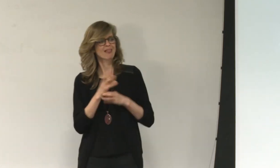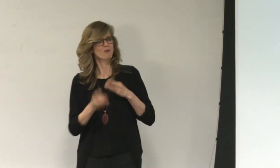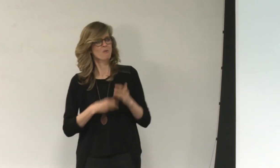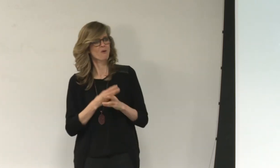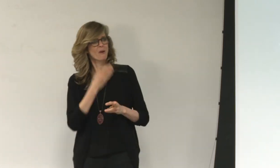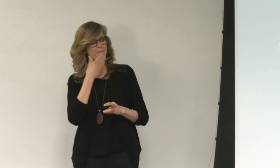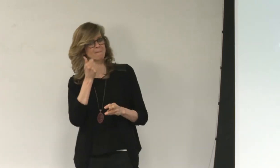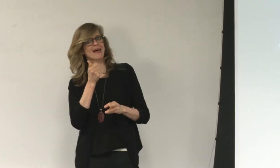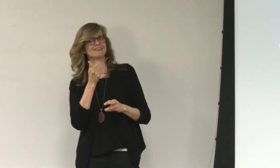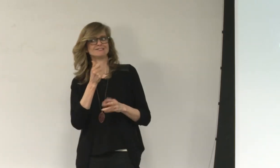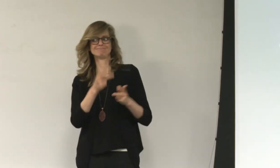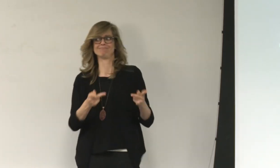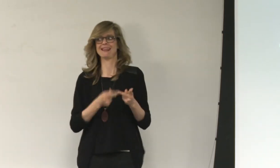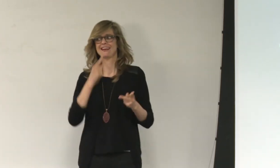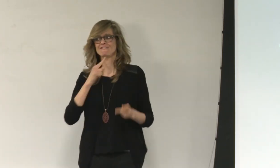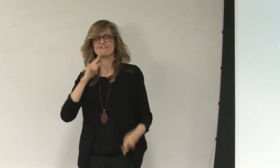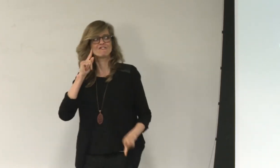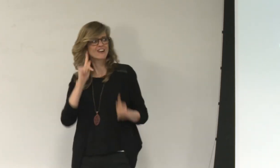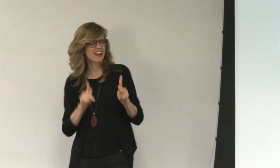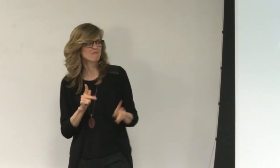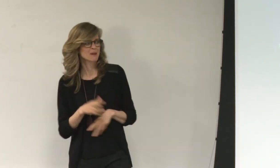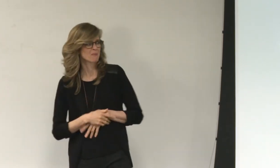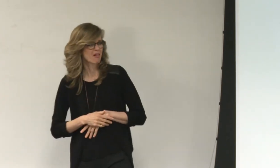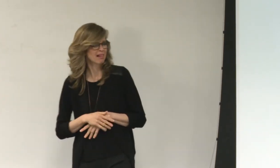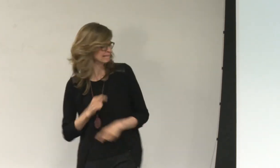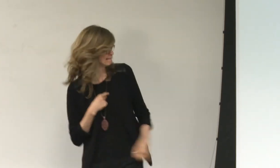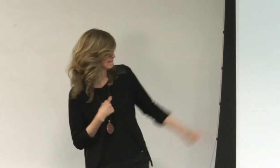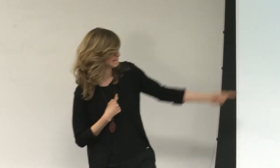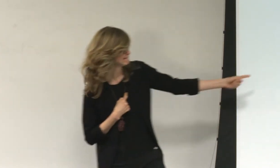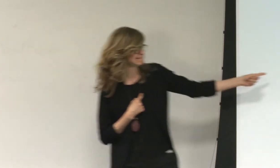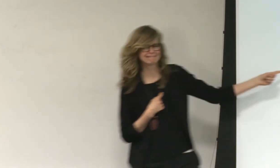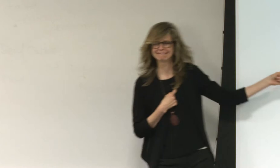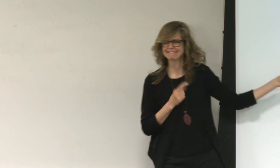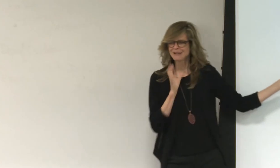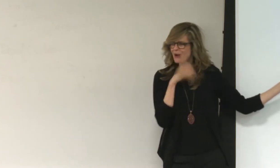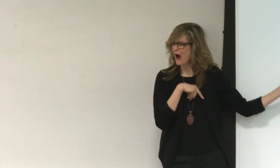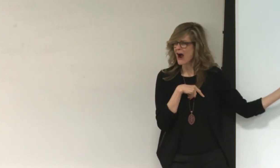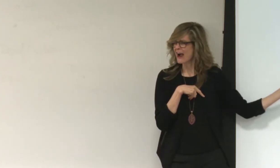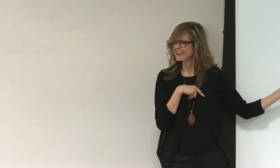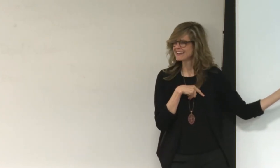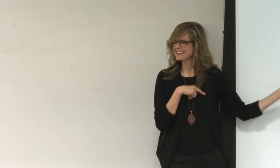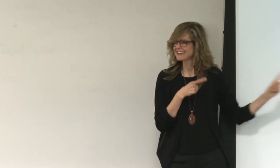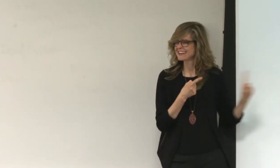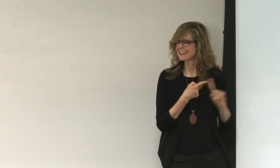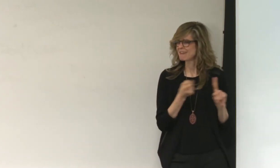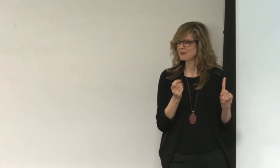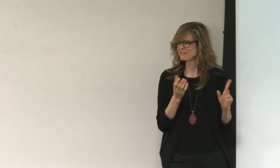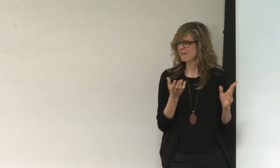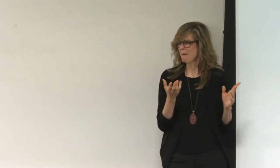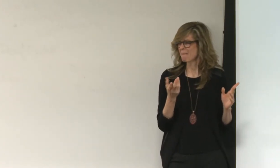AND I WOULD MAKE THE WORLD A BETTER PLACE FOR DEAF PEOPLE. THIS WAS KIND OF ODD FOR ME.